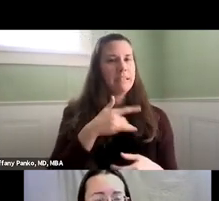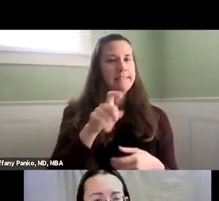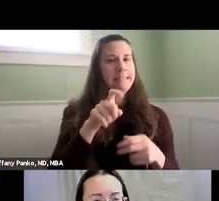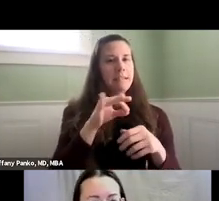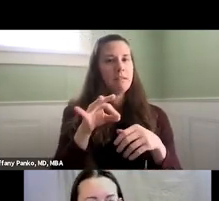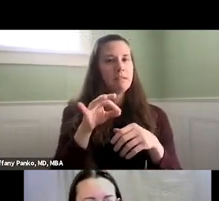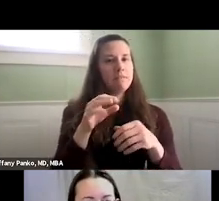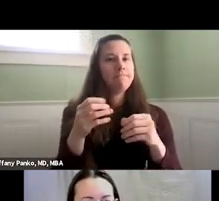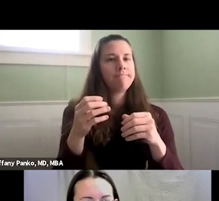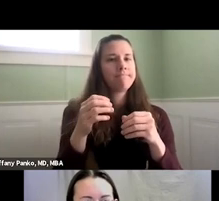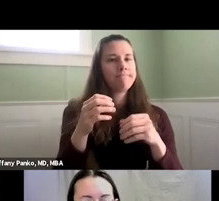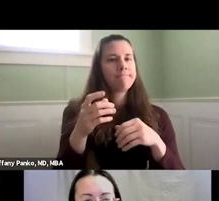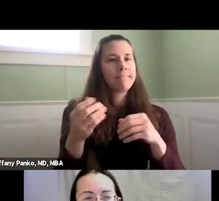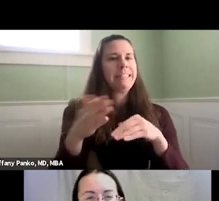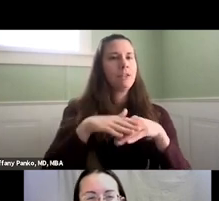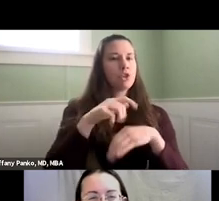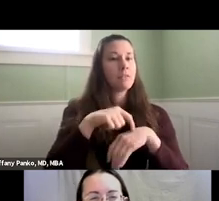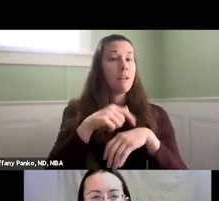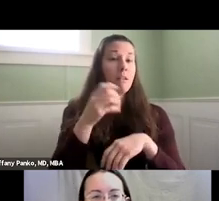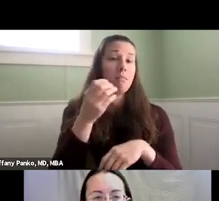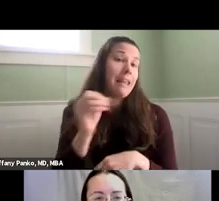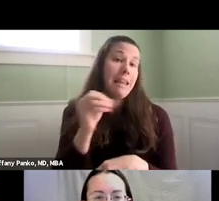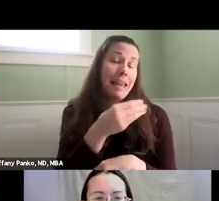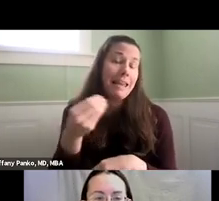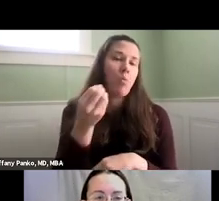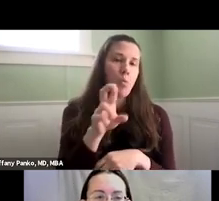priority I have nothing pretty hard about this one but I think the third priority would